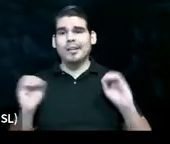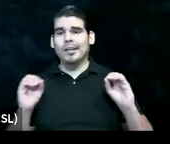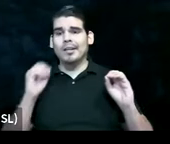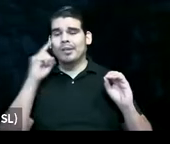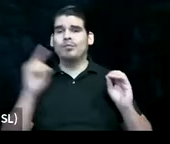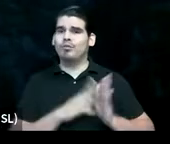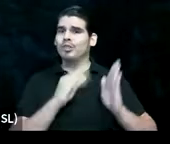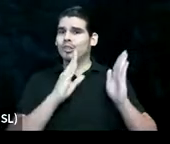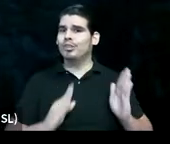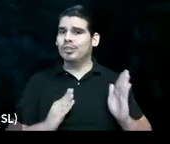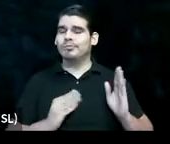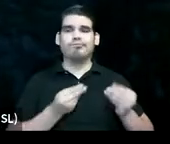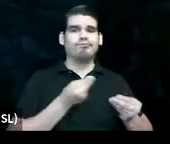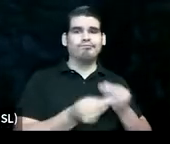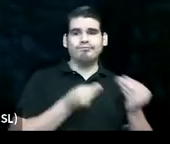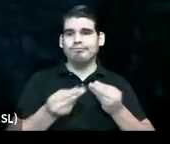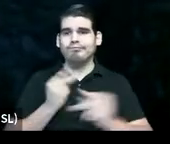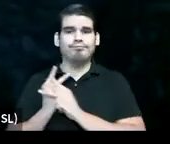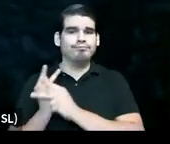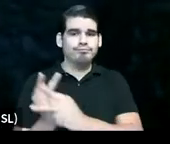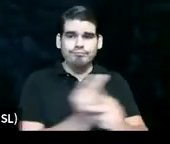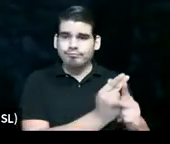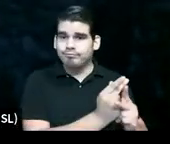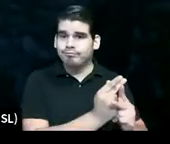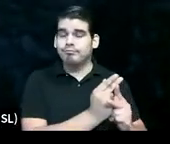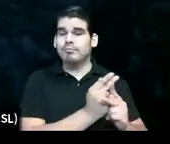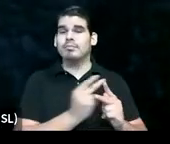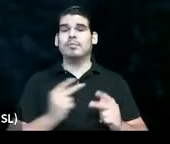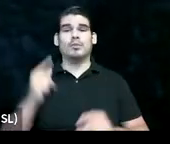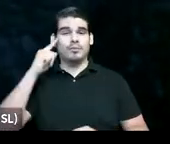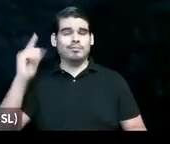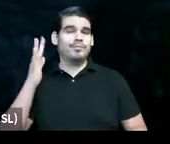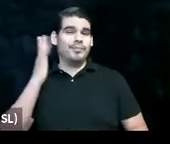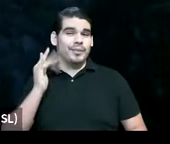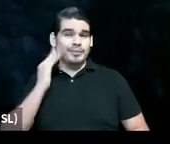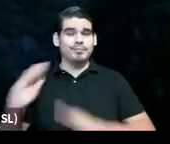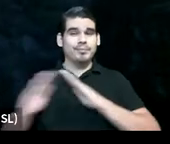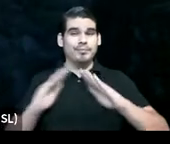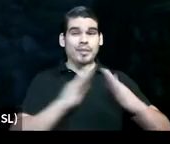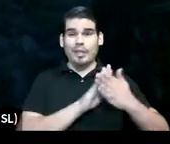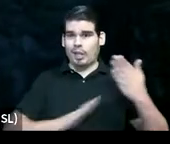It is hard to do our assignments on on our phones and like you know even if you need Wi Fi and stuff